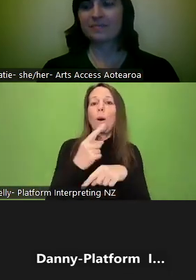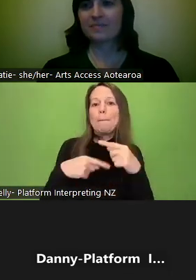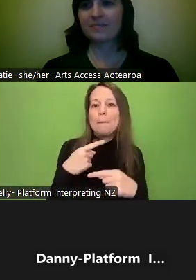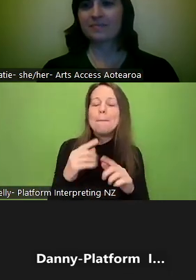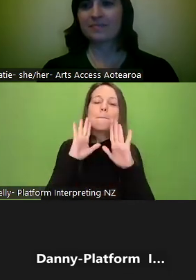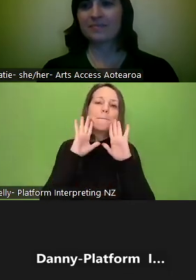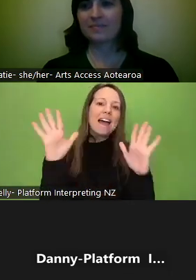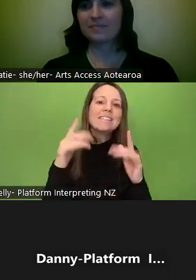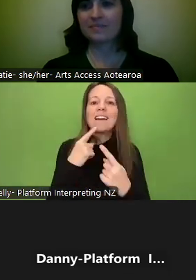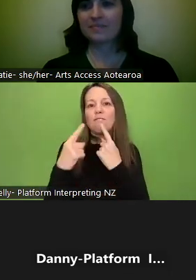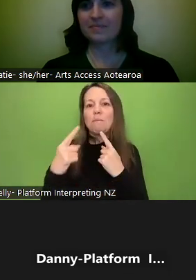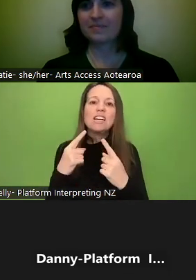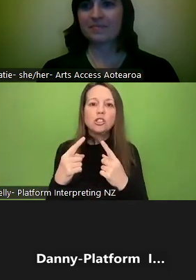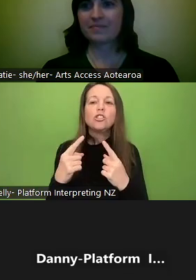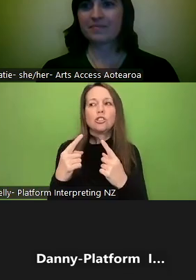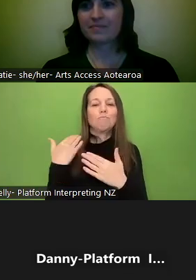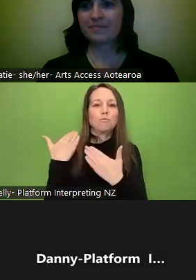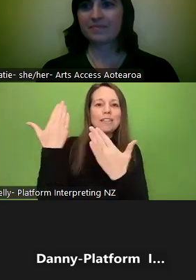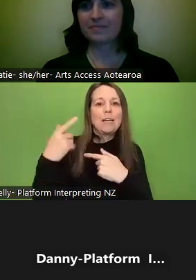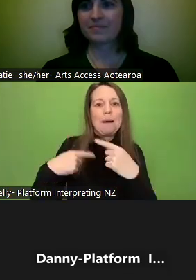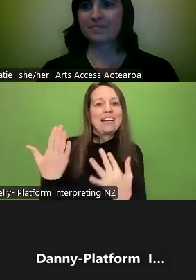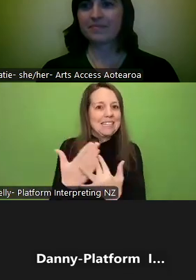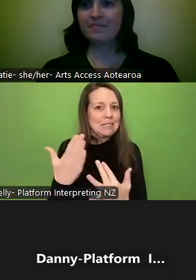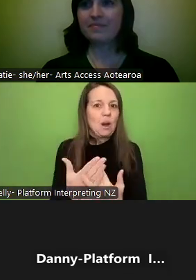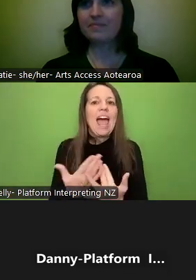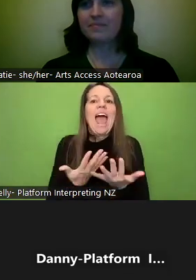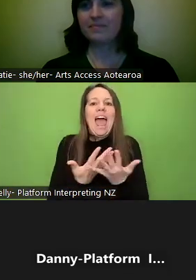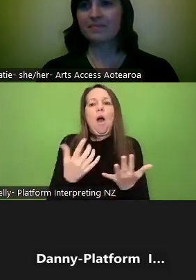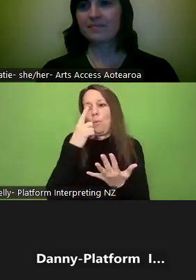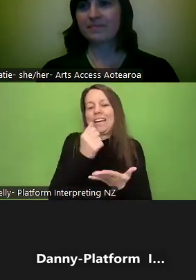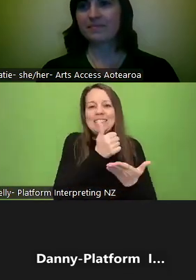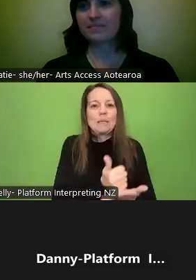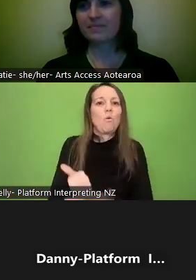accessibility, and what we can do to help support you, and I'll be here at the end for any questions